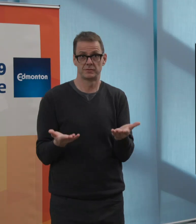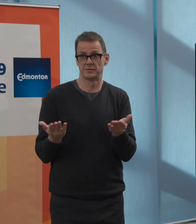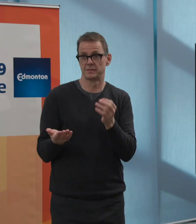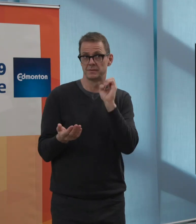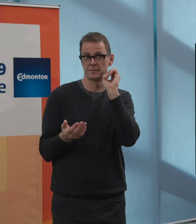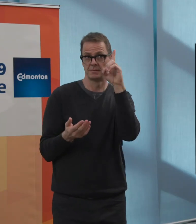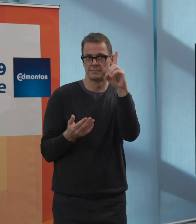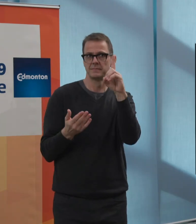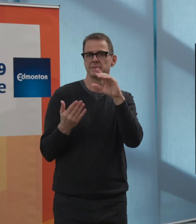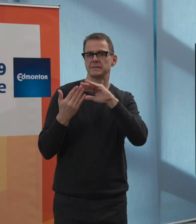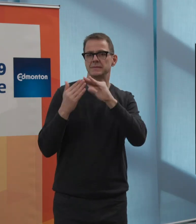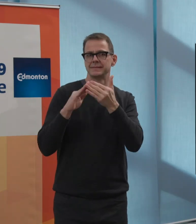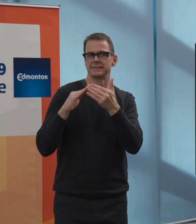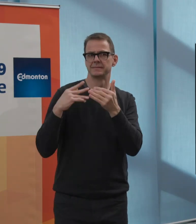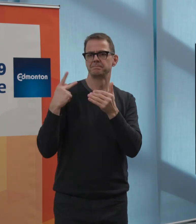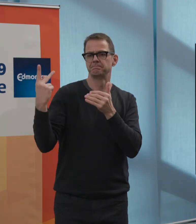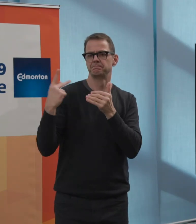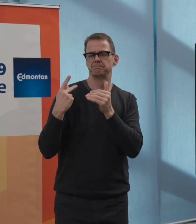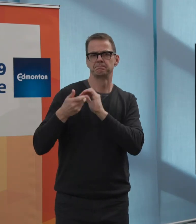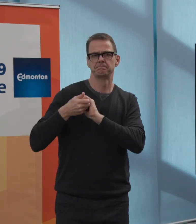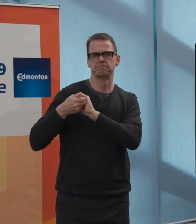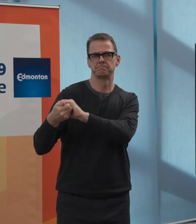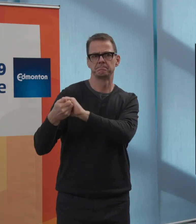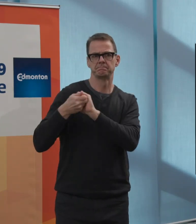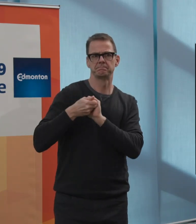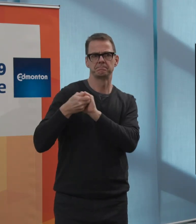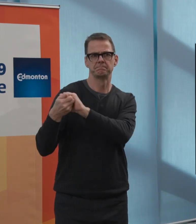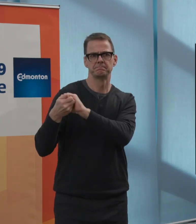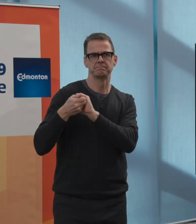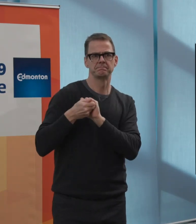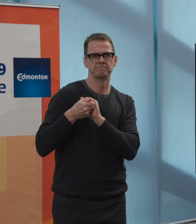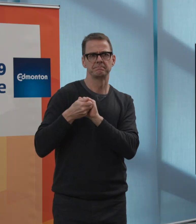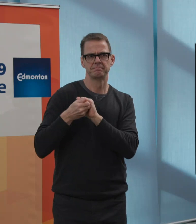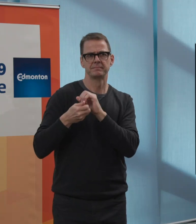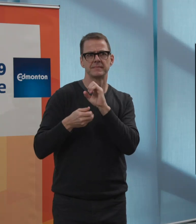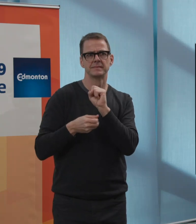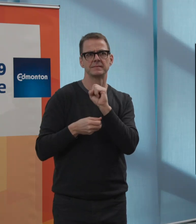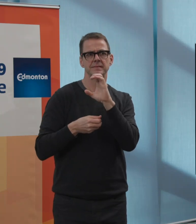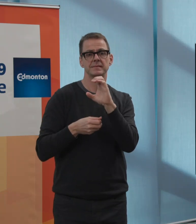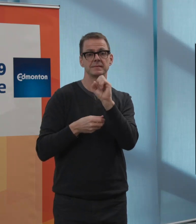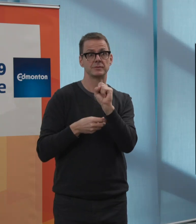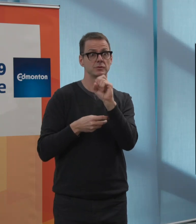during this challenging time we have worked together to address concerns